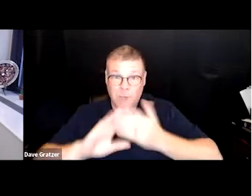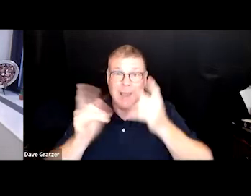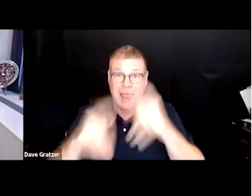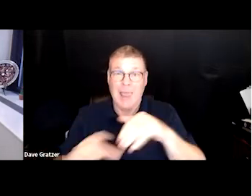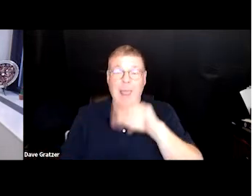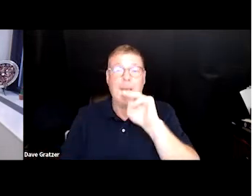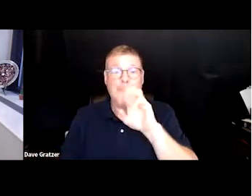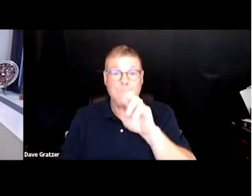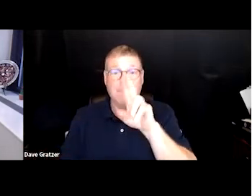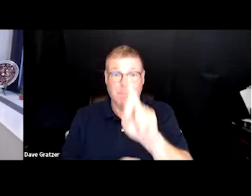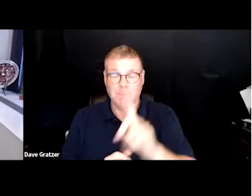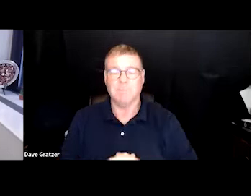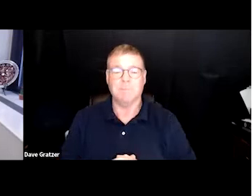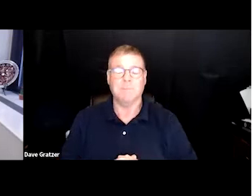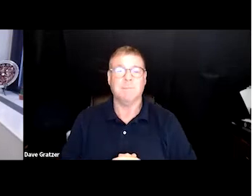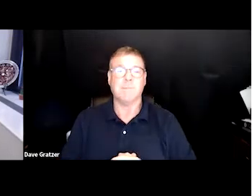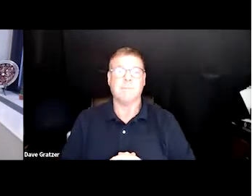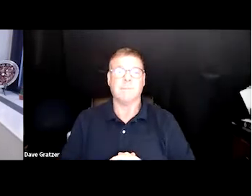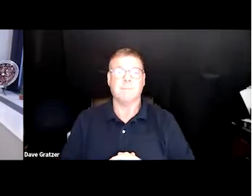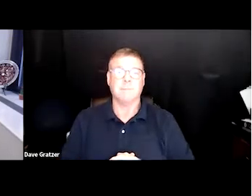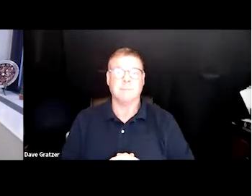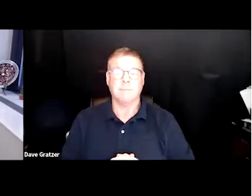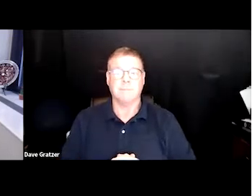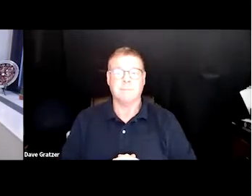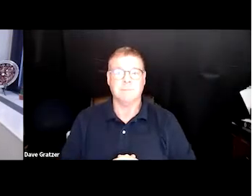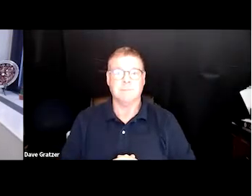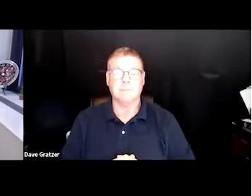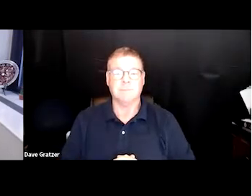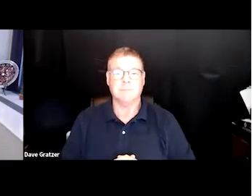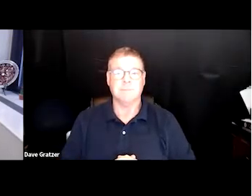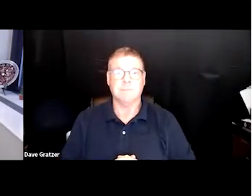often challenge delivery of medications for opioid use disorder behind bars.